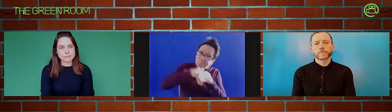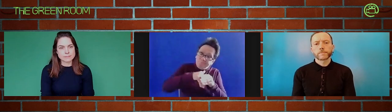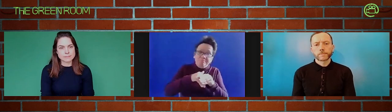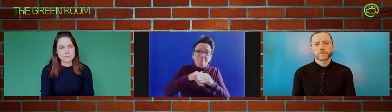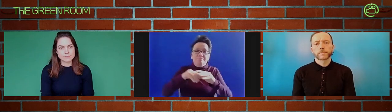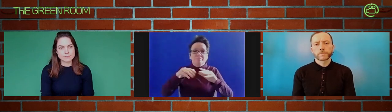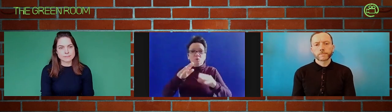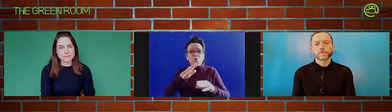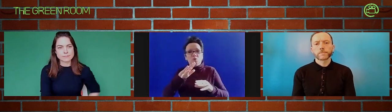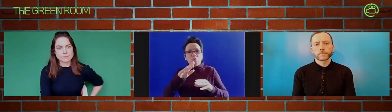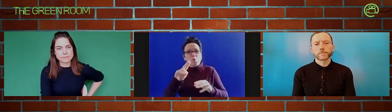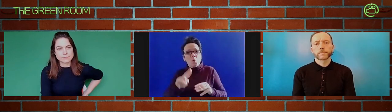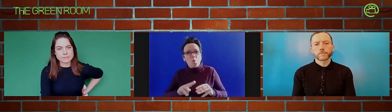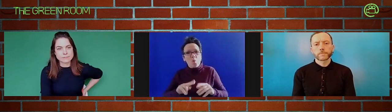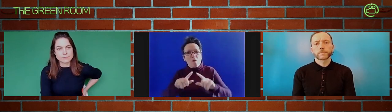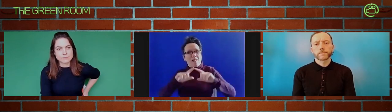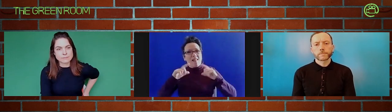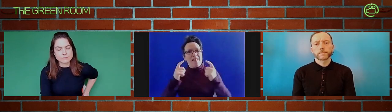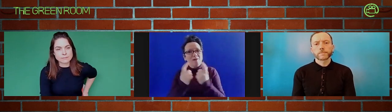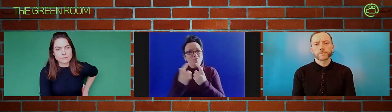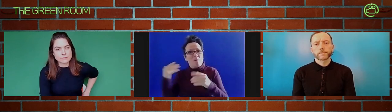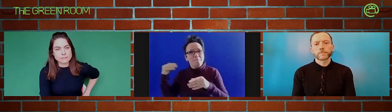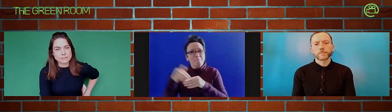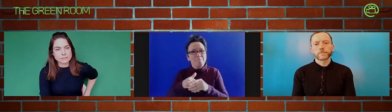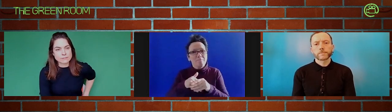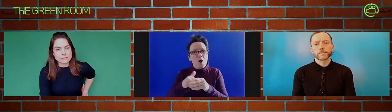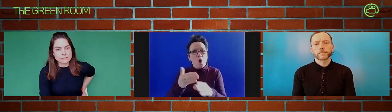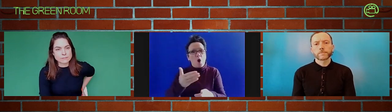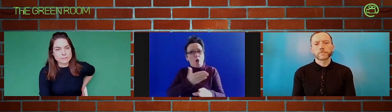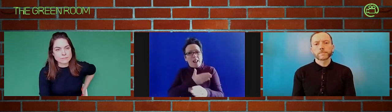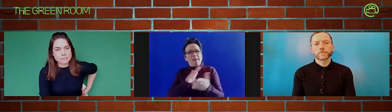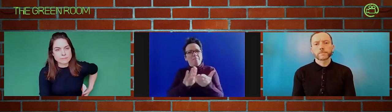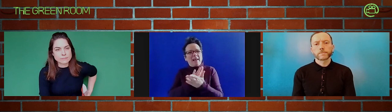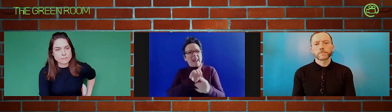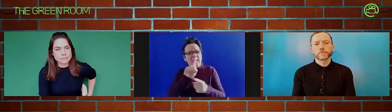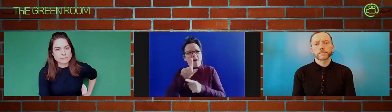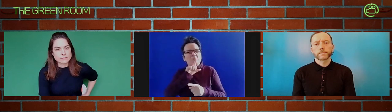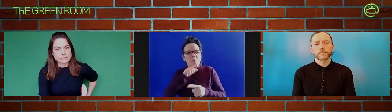people are more accepting later on. Like one of my other jobs when I first